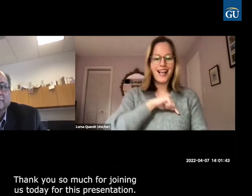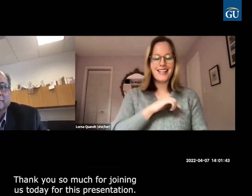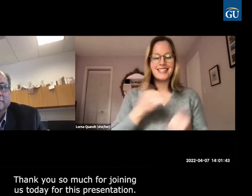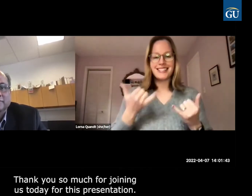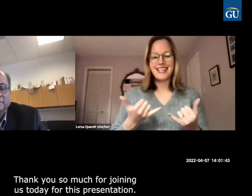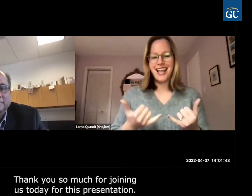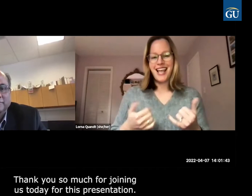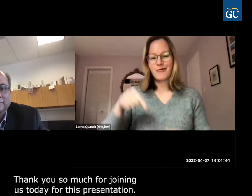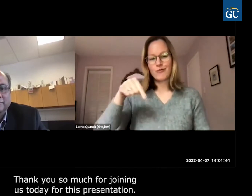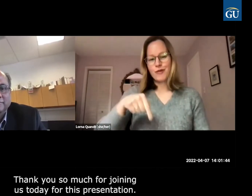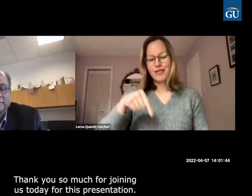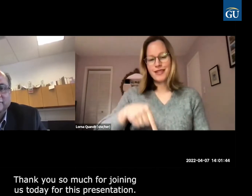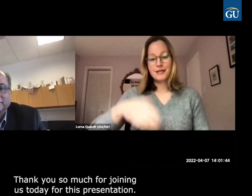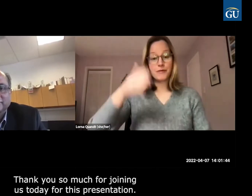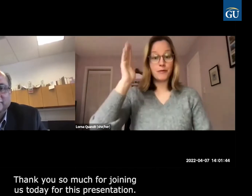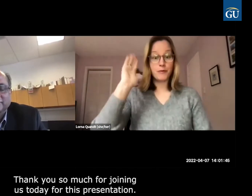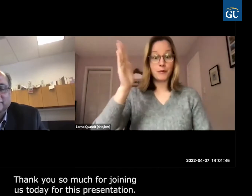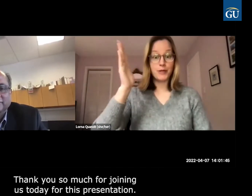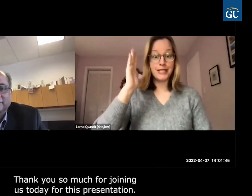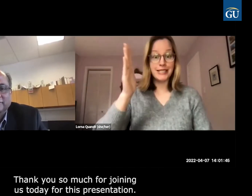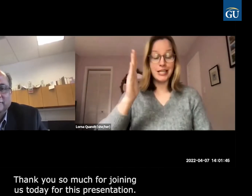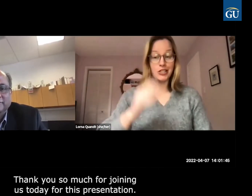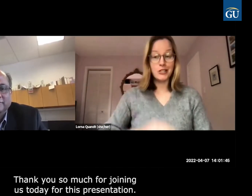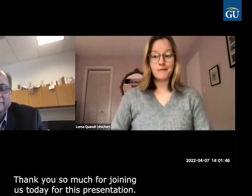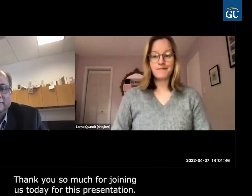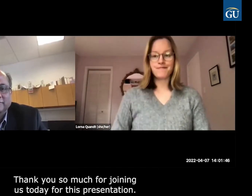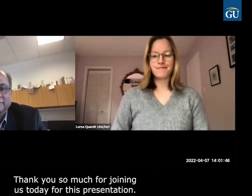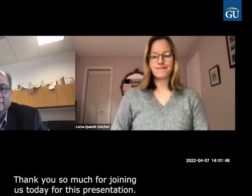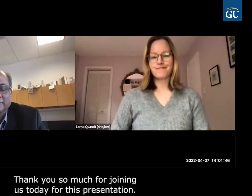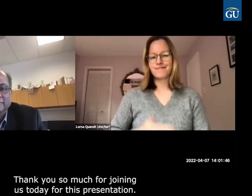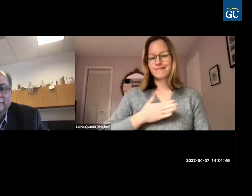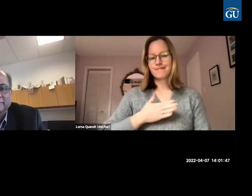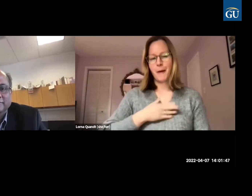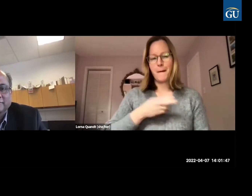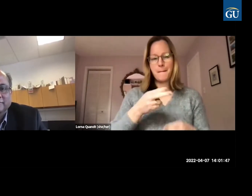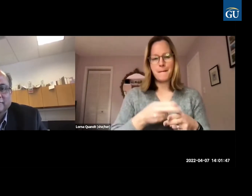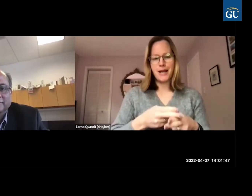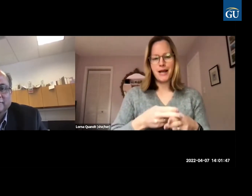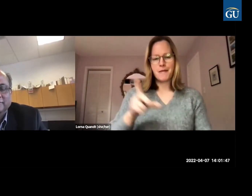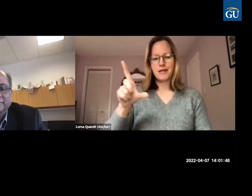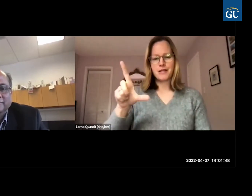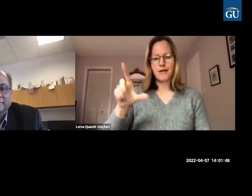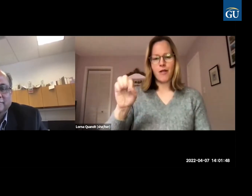joining us today for this presentation